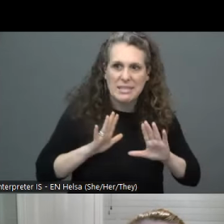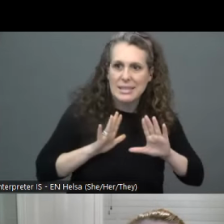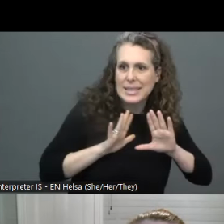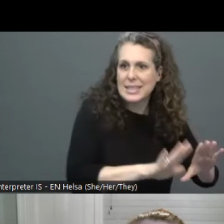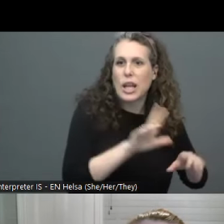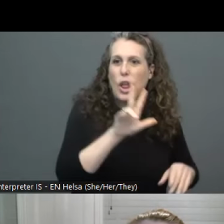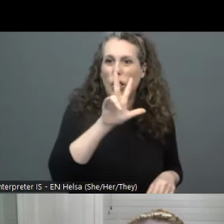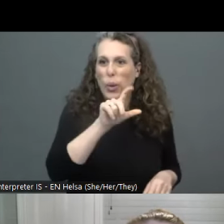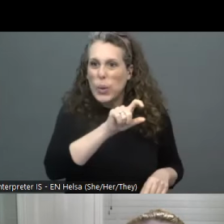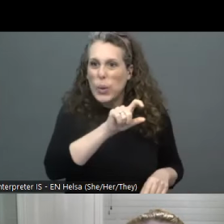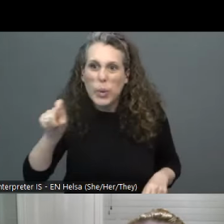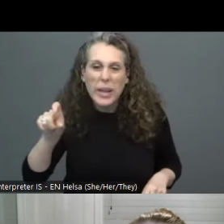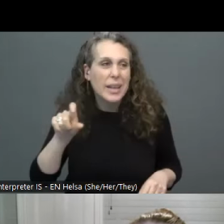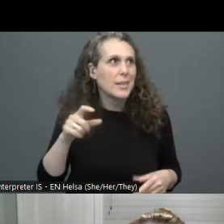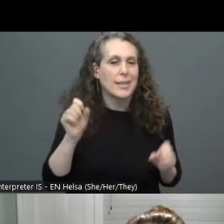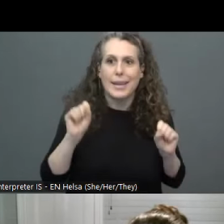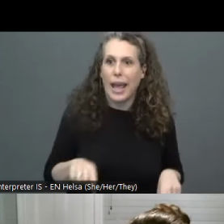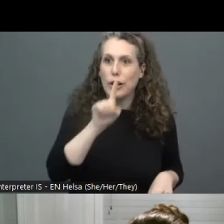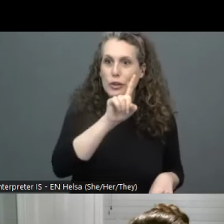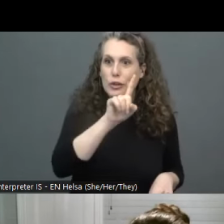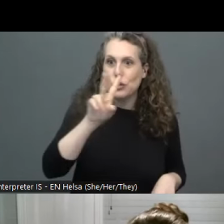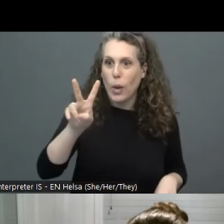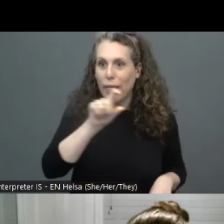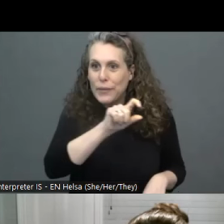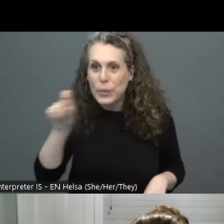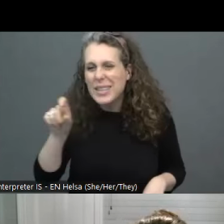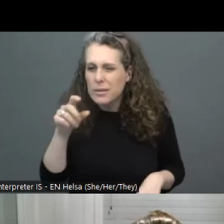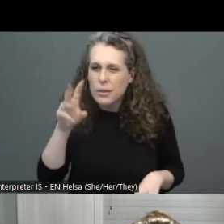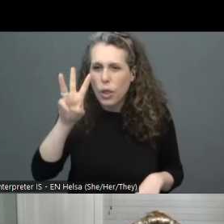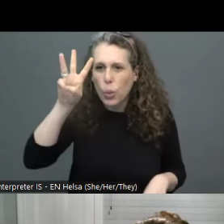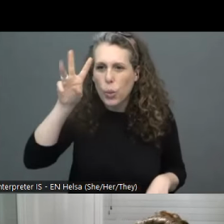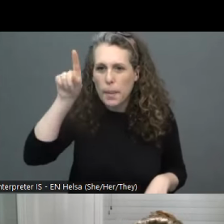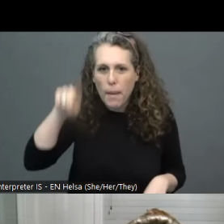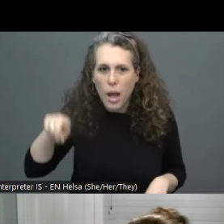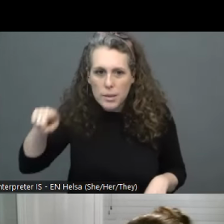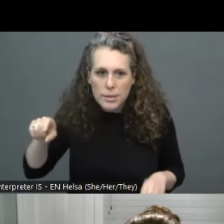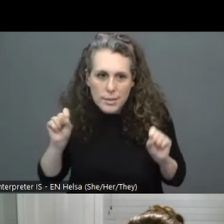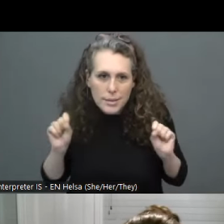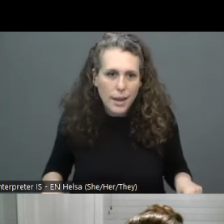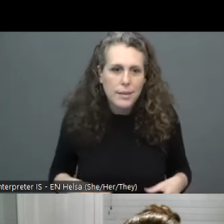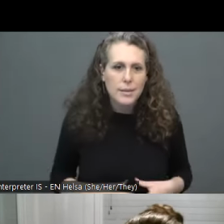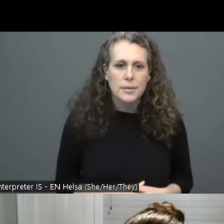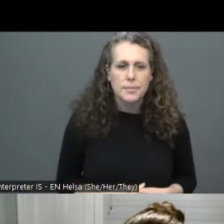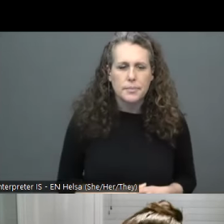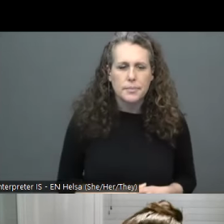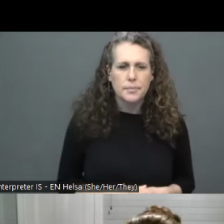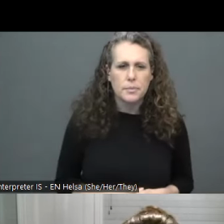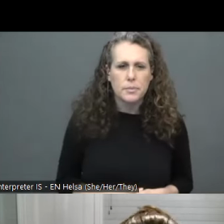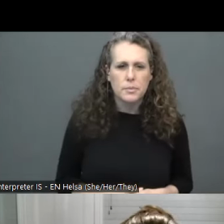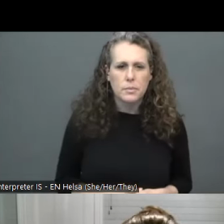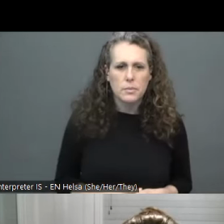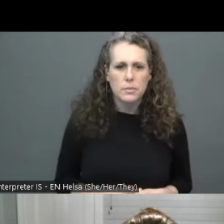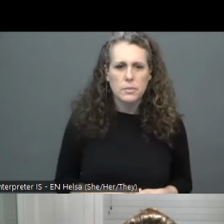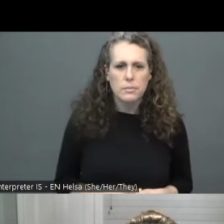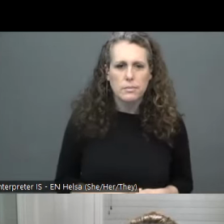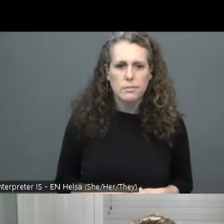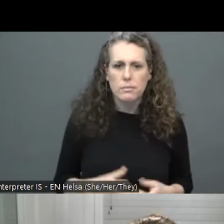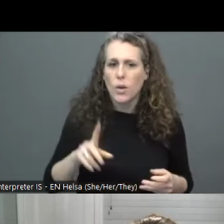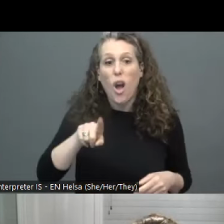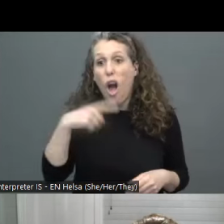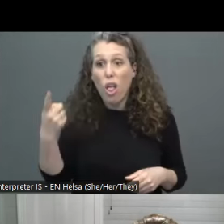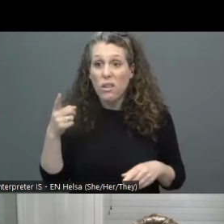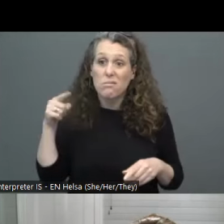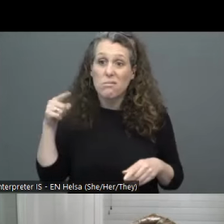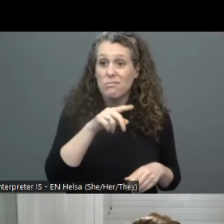in country. We have stand by to be anywhere from three to 12 months. And then, you know,